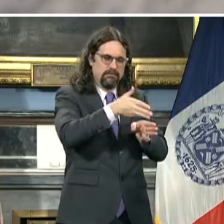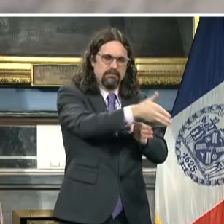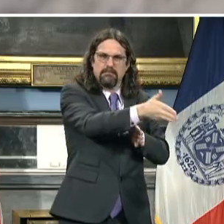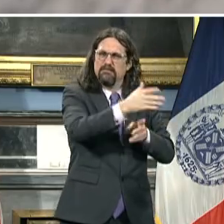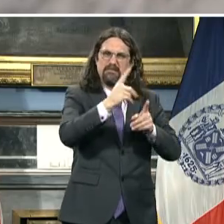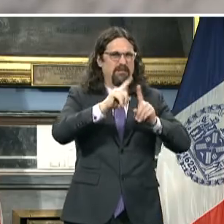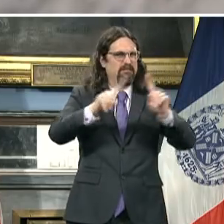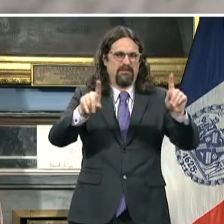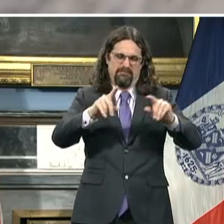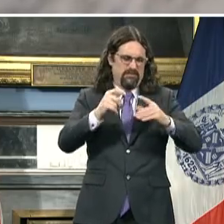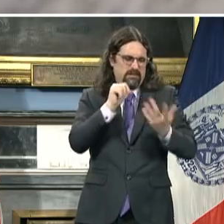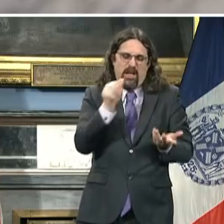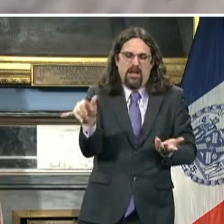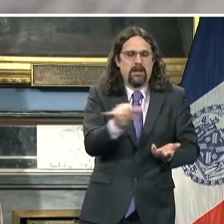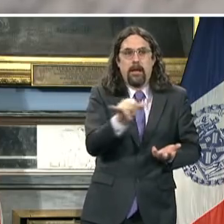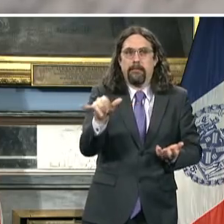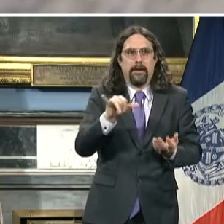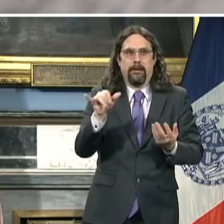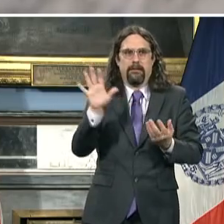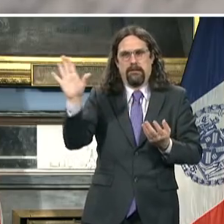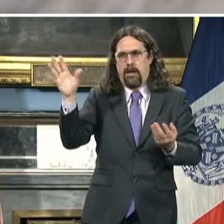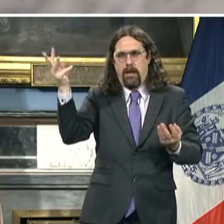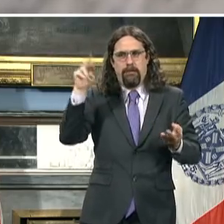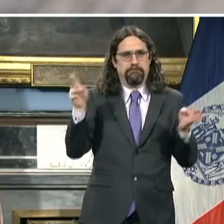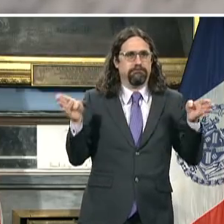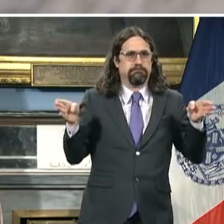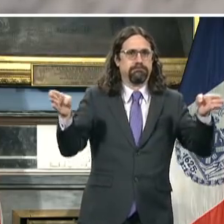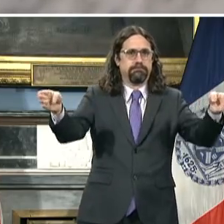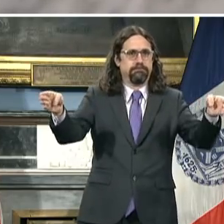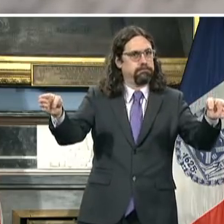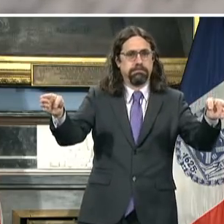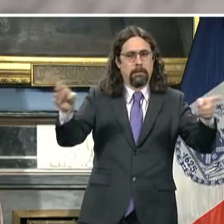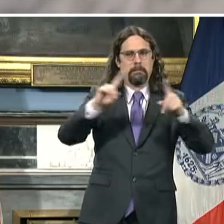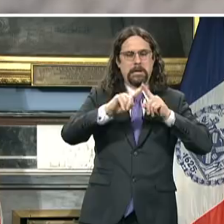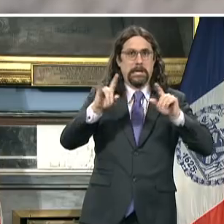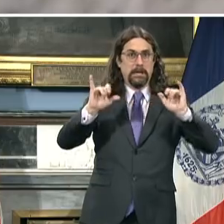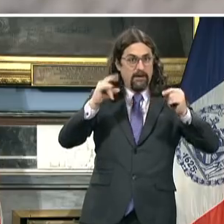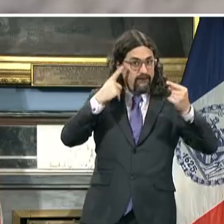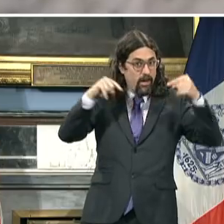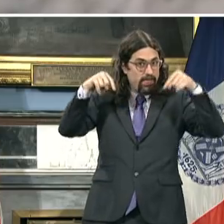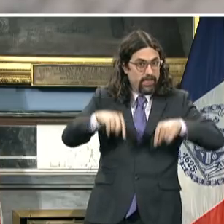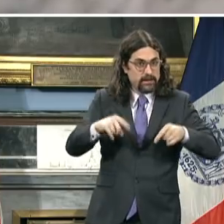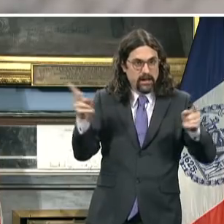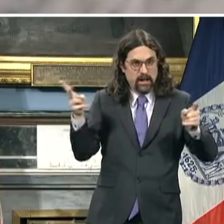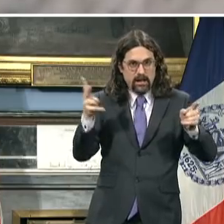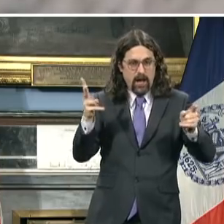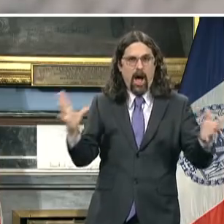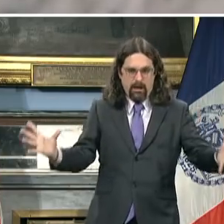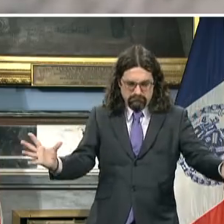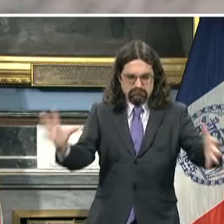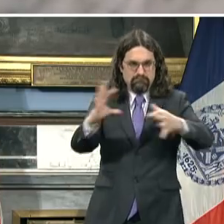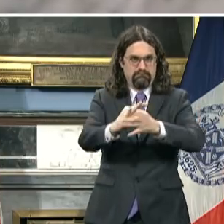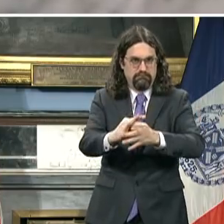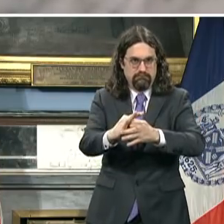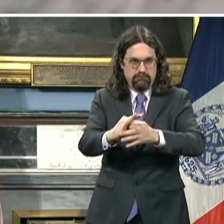APPROACHES, VERY DIFFERENT MISSION STATEMENTS, THAT MAY NOT HAVE SEEMED TO HAVE A LOT IN COMMON, BUT THEY IDMMEEIATLYF OUND